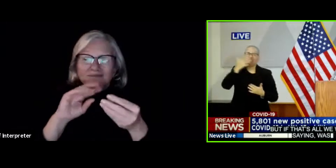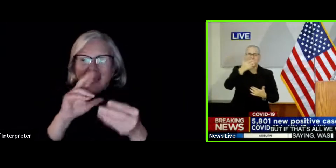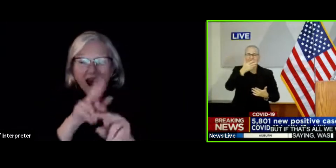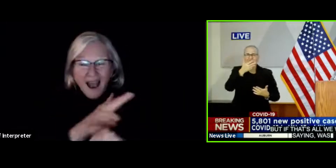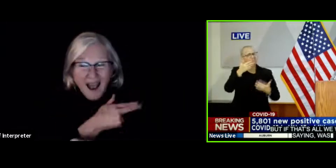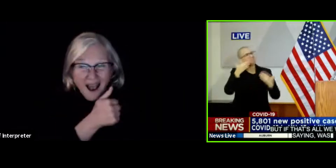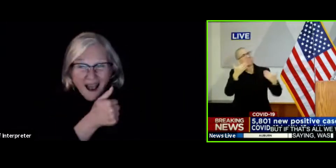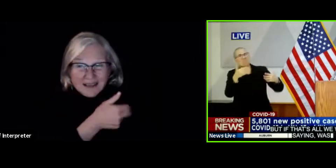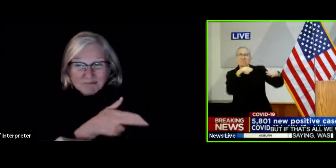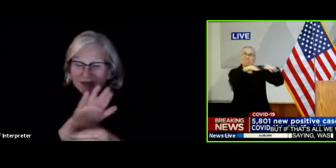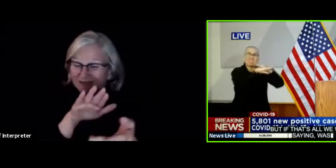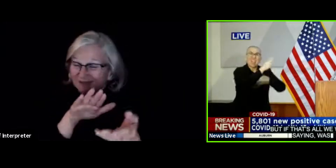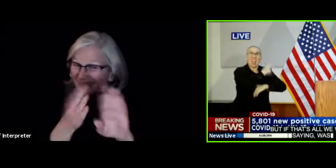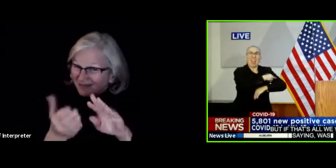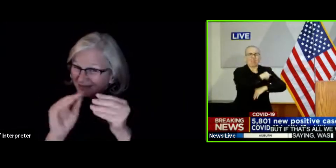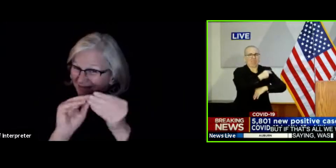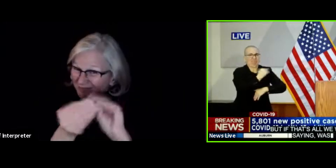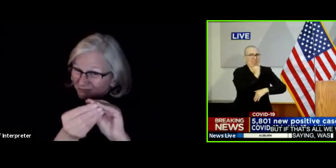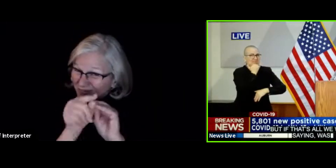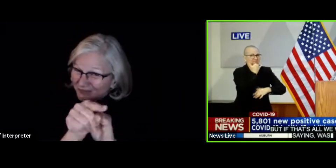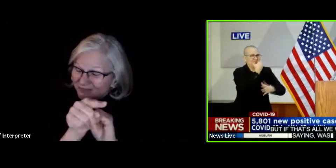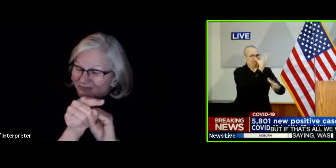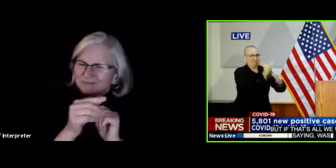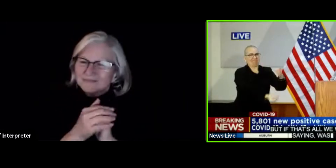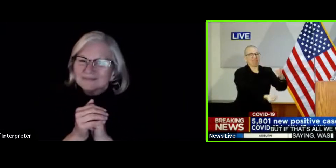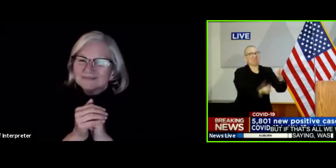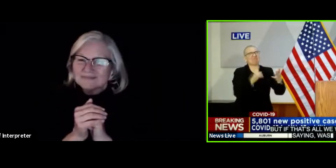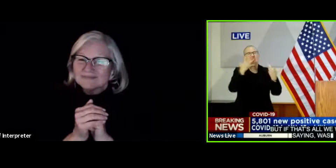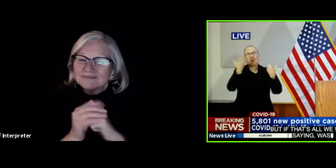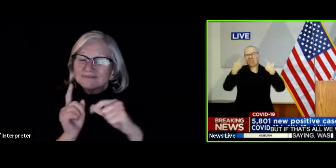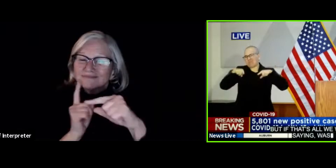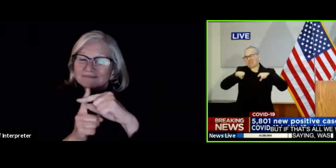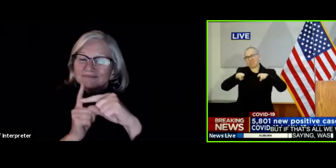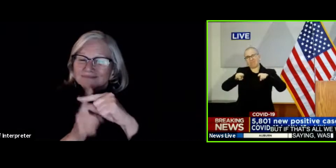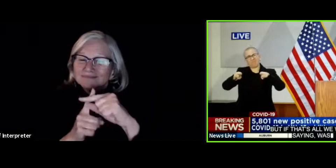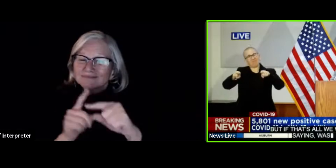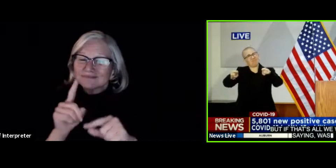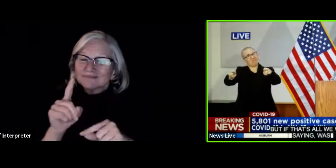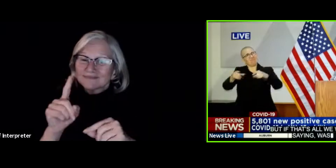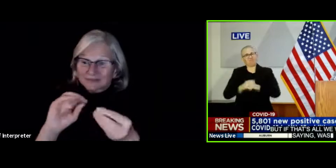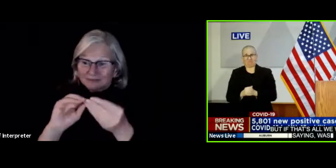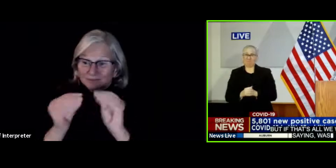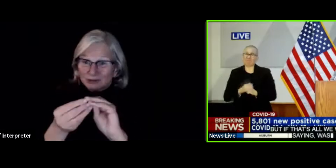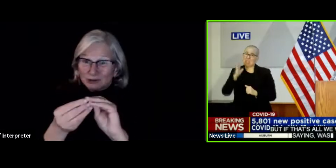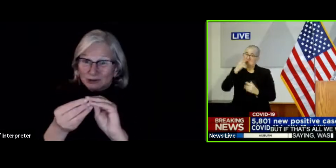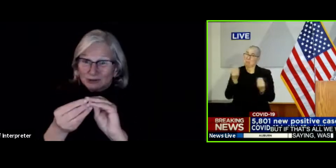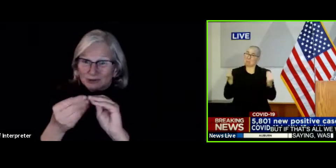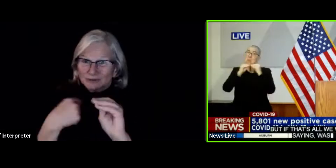TEST POSITIVITY RATE, WE ALSO KNOW THAT MORE AND MORE PEOPLE ARE BEING EXPOSED THROUGH COMMUNITY SPREAD.